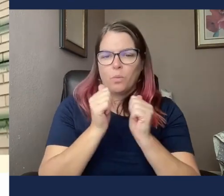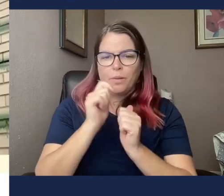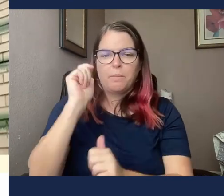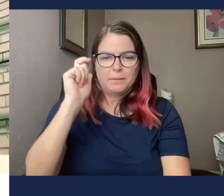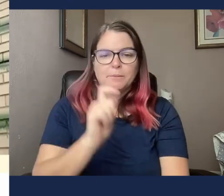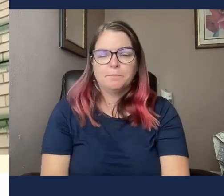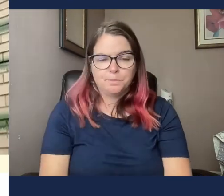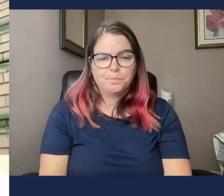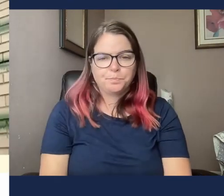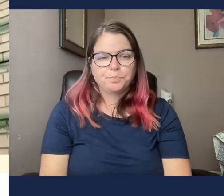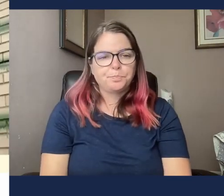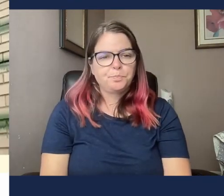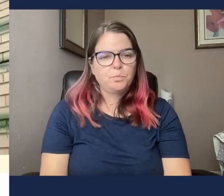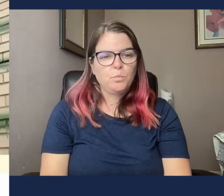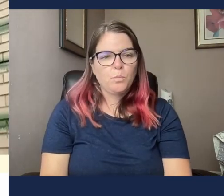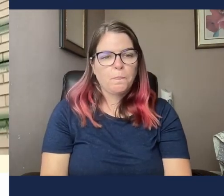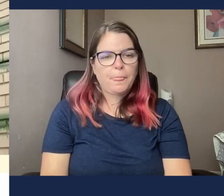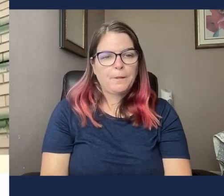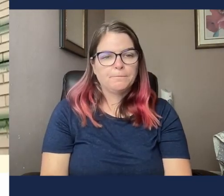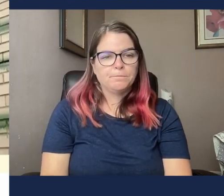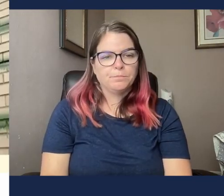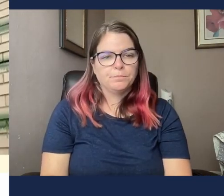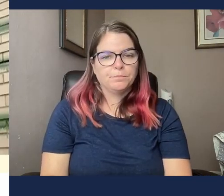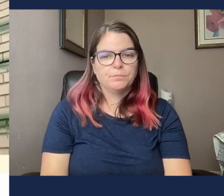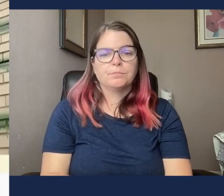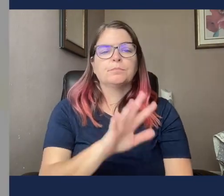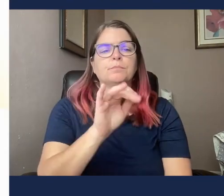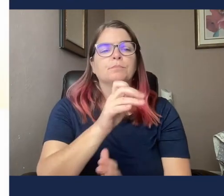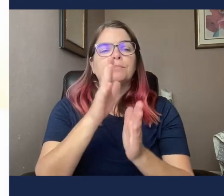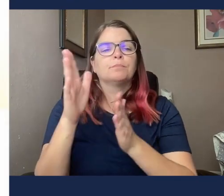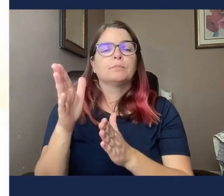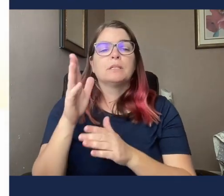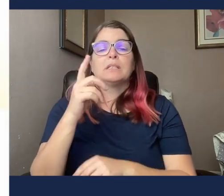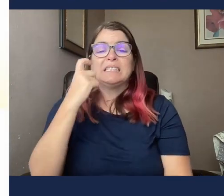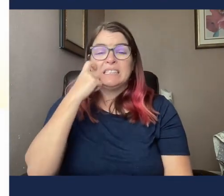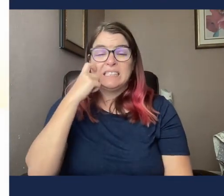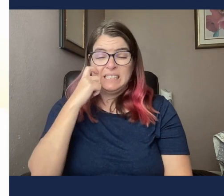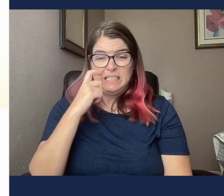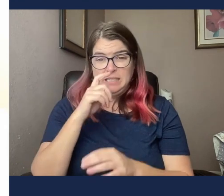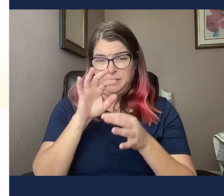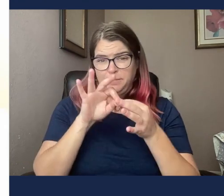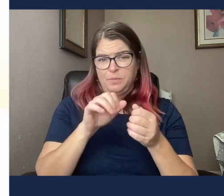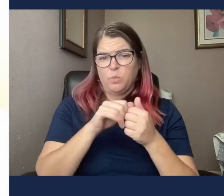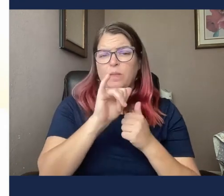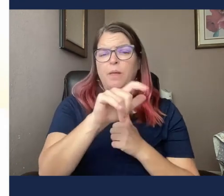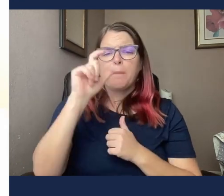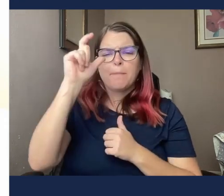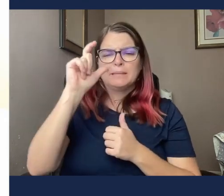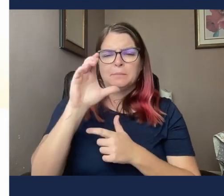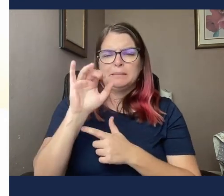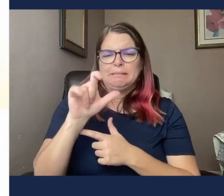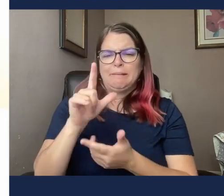will eventually lead us to discriminate against them. Above that waterline is the behavior. That's the only thing that we